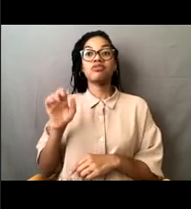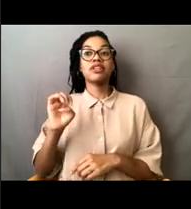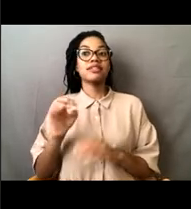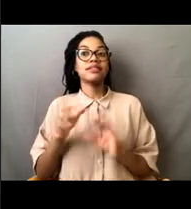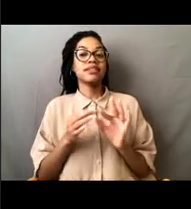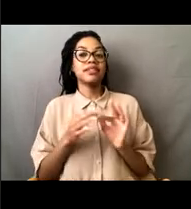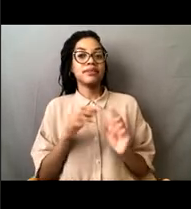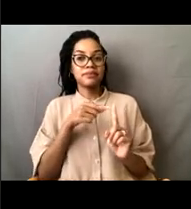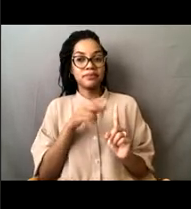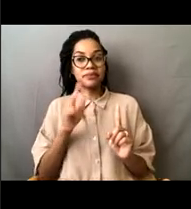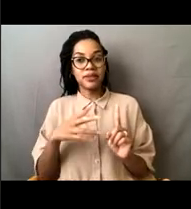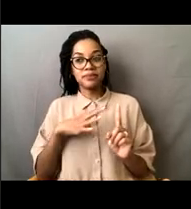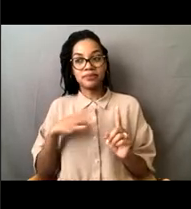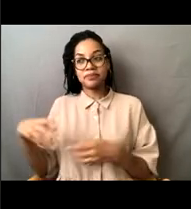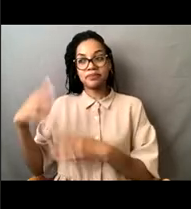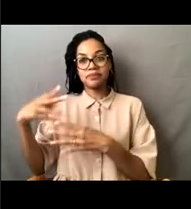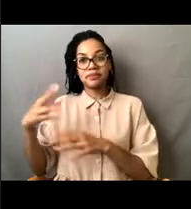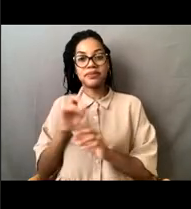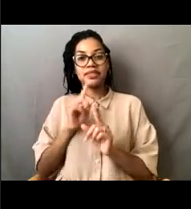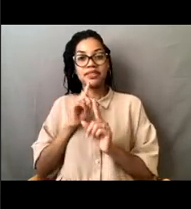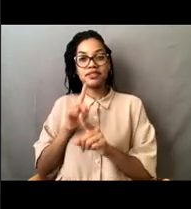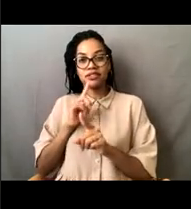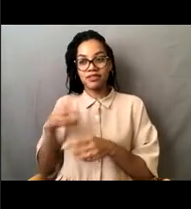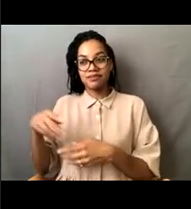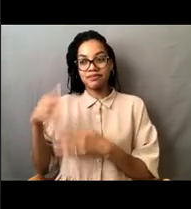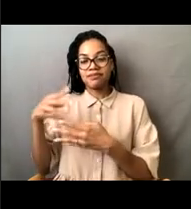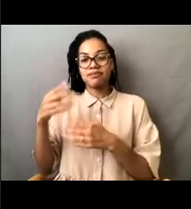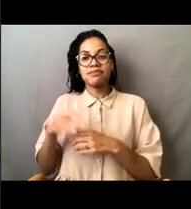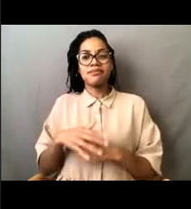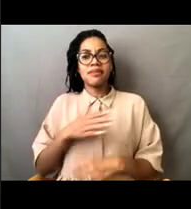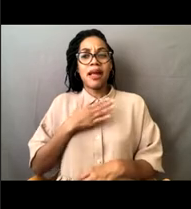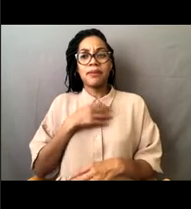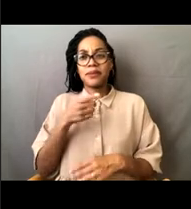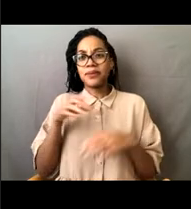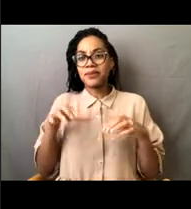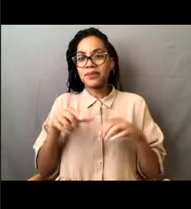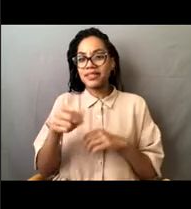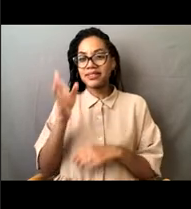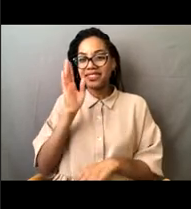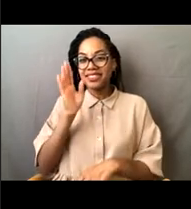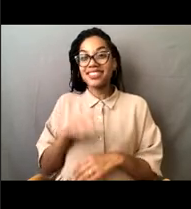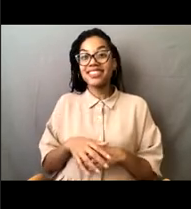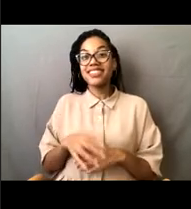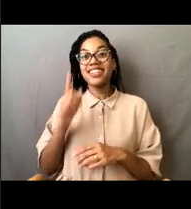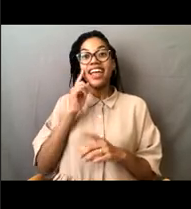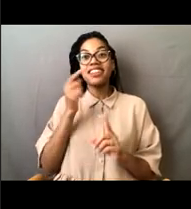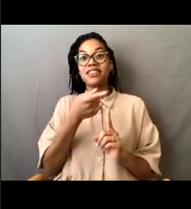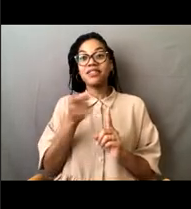So we are getting a couple of answers, and I'm so glad we're doing this webinar because I think you're going to share with a lot of folks,